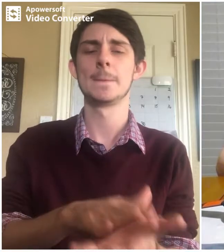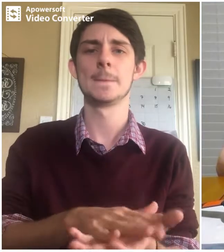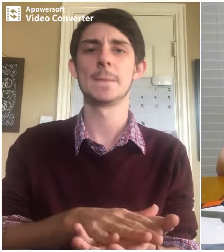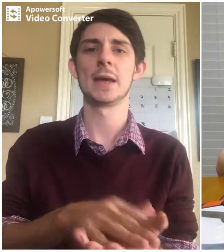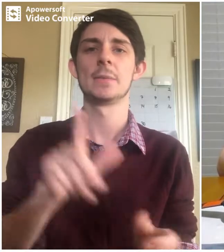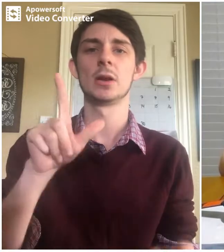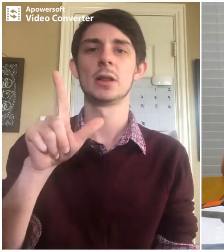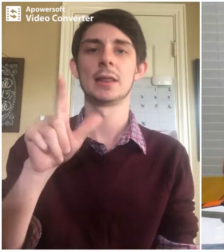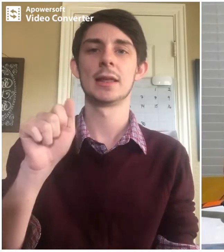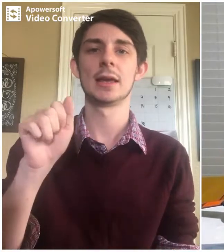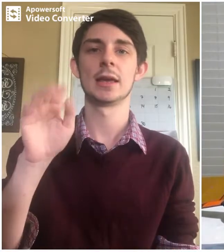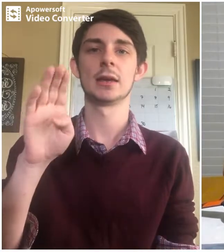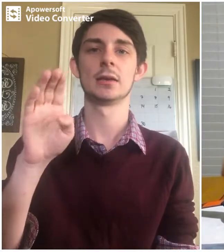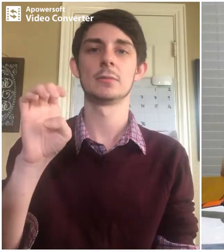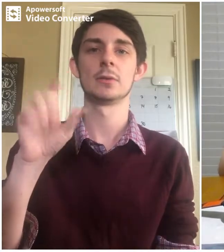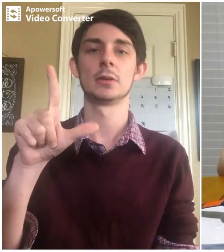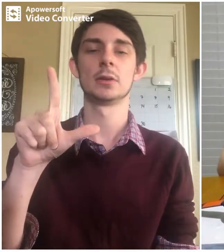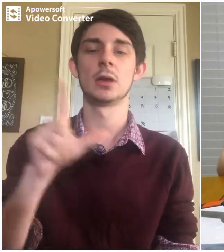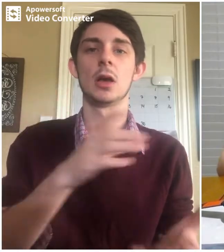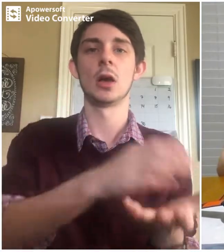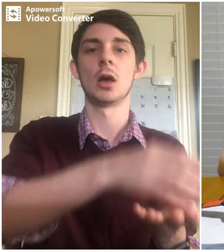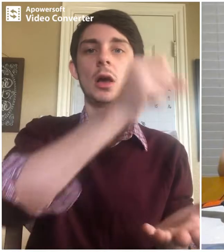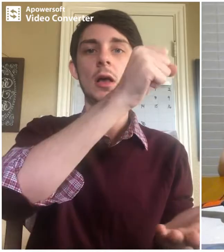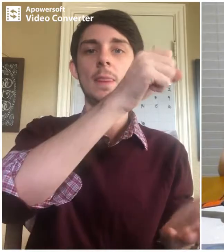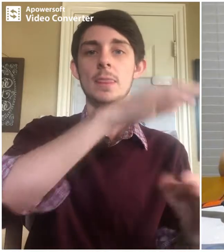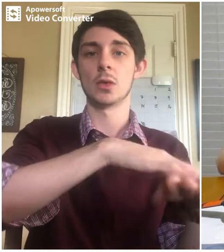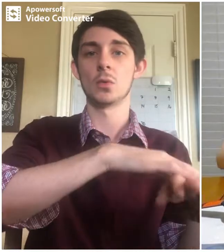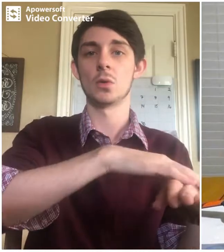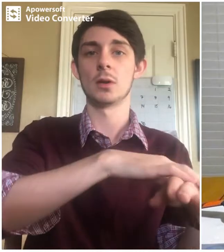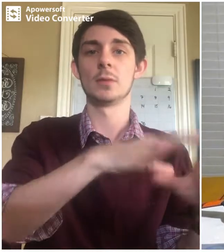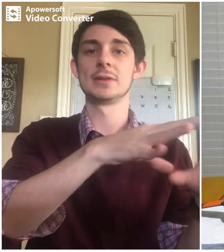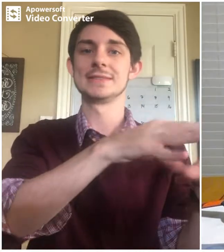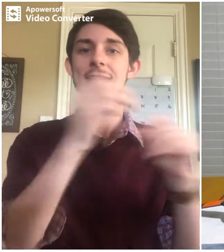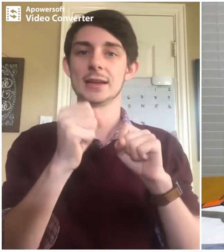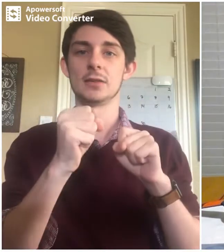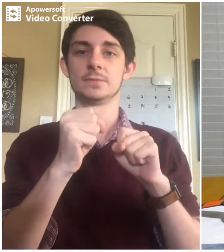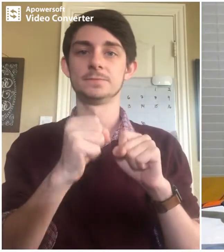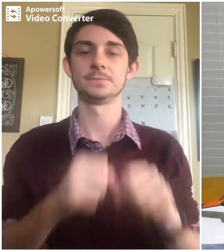them do so that way you can see what's inside of the experiment clearly. Then